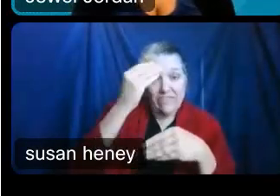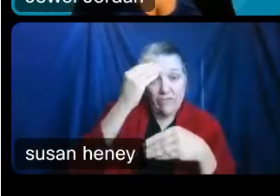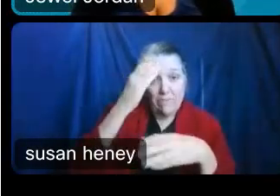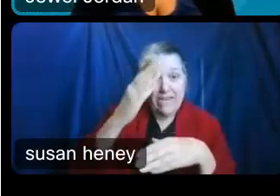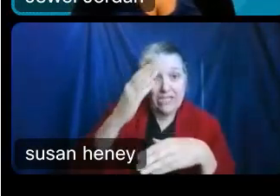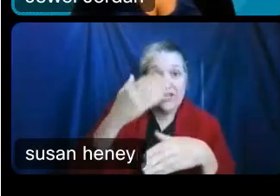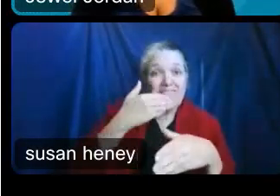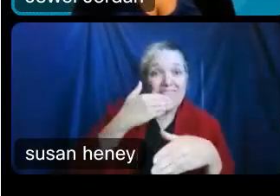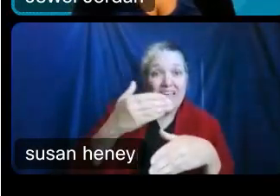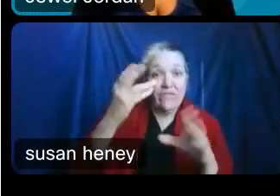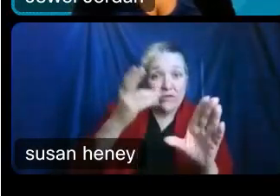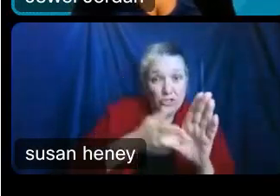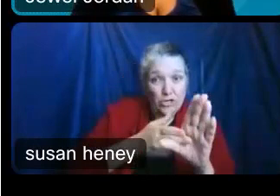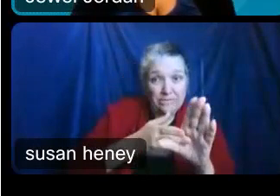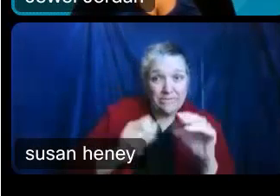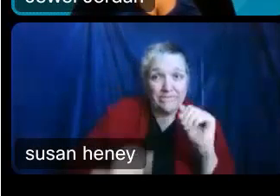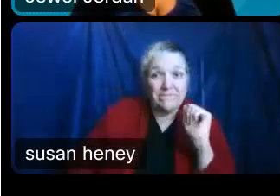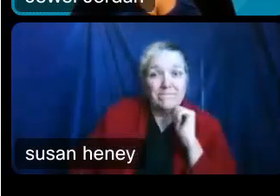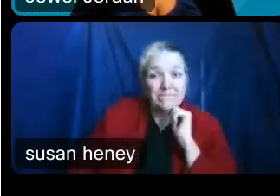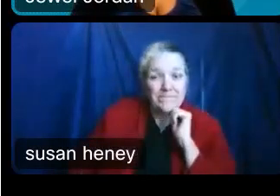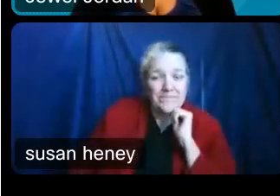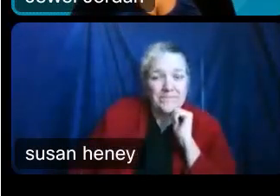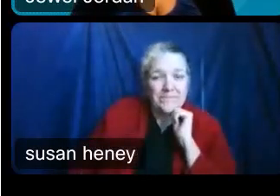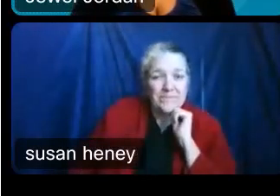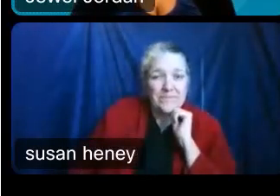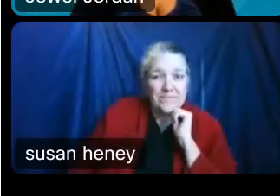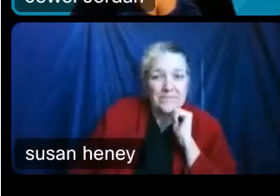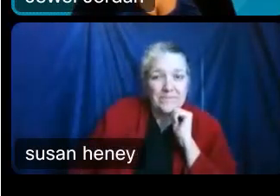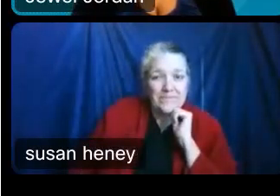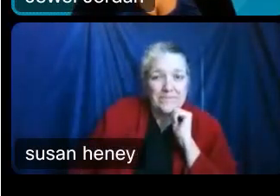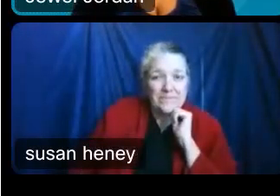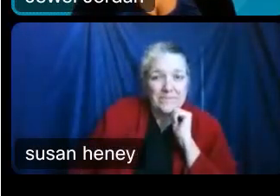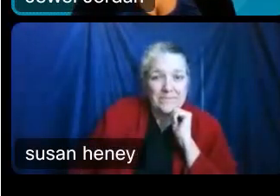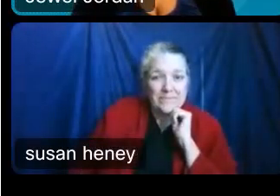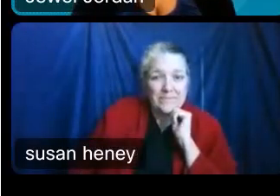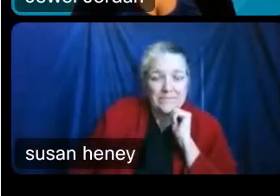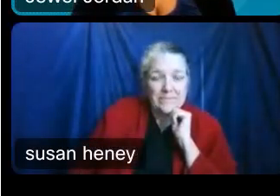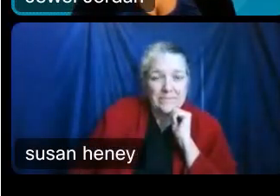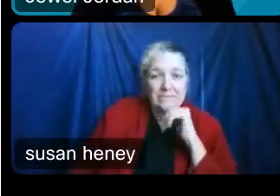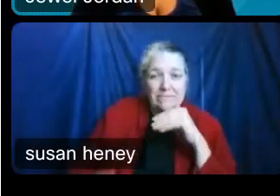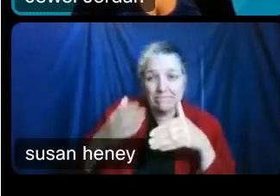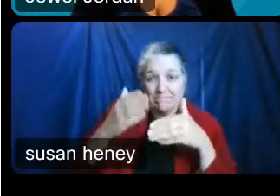again for joining us. >> Lisa: This concludes today's webinar. Thank